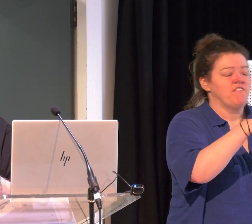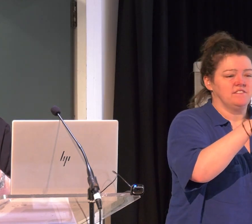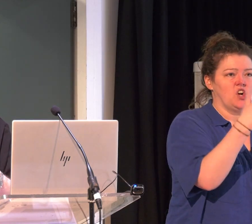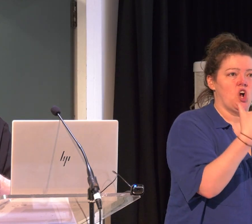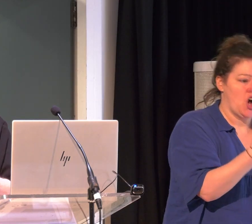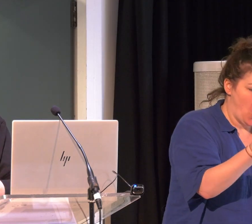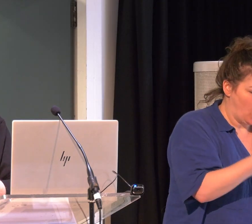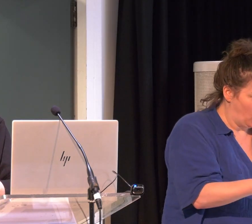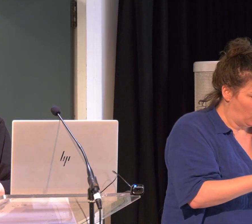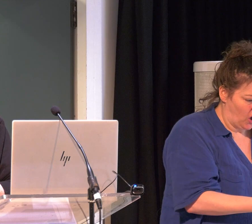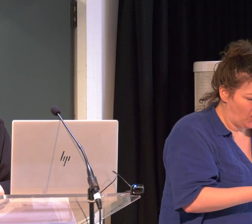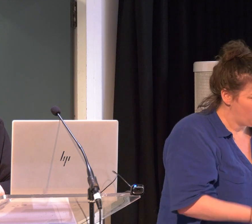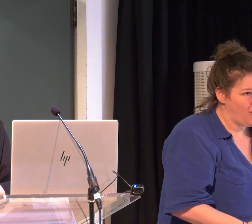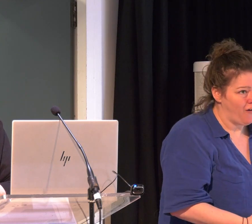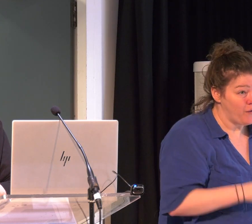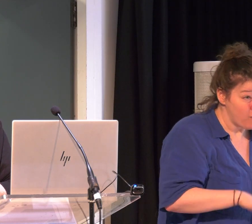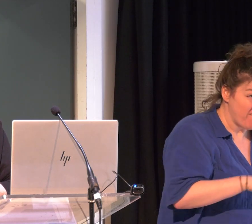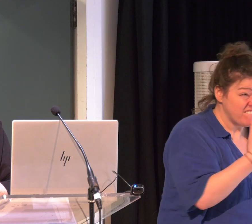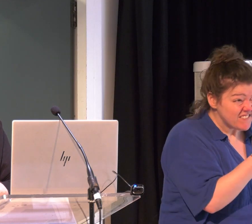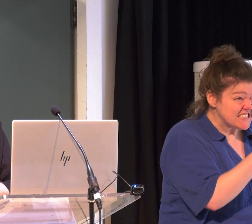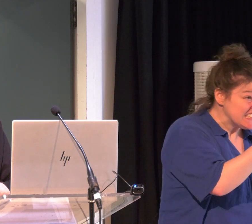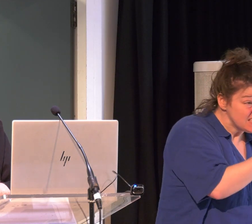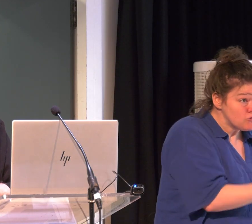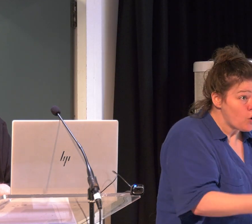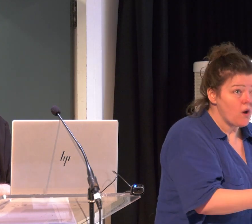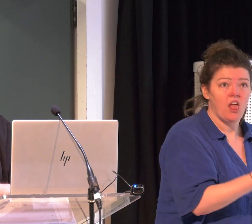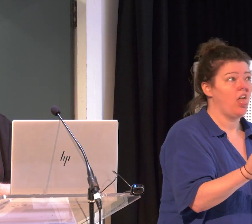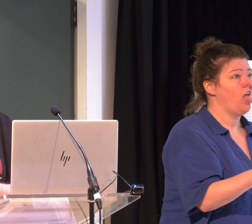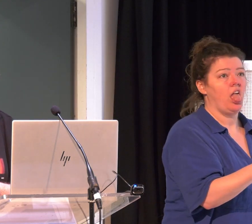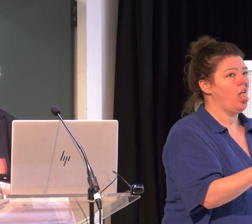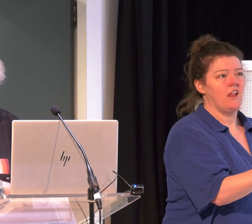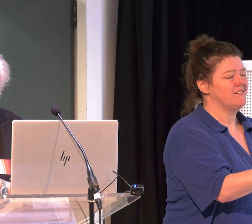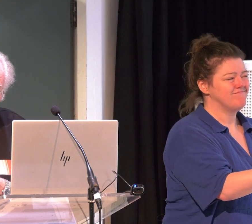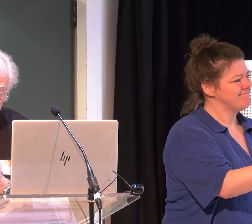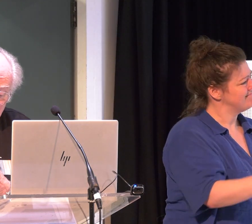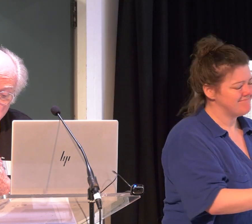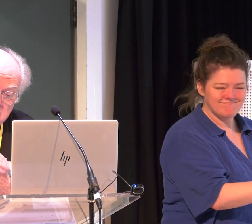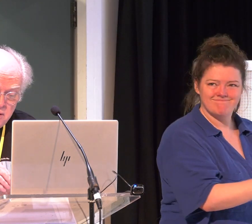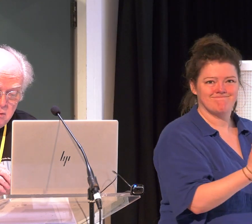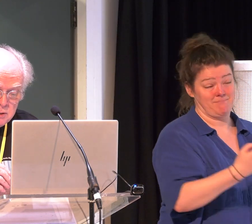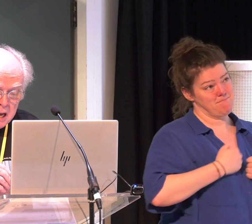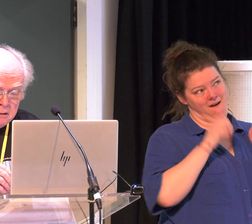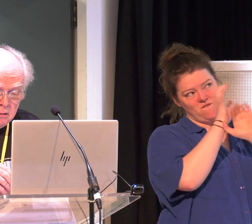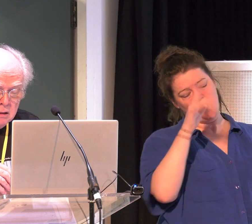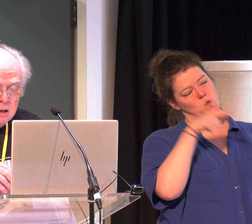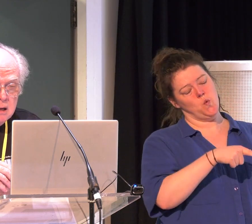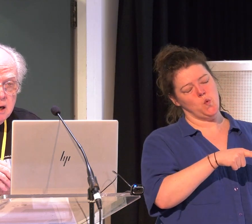for kids who are growing up at 15, 16, 17 years old. This is, in my view, a scandal.